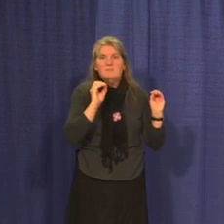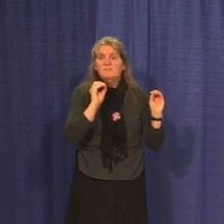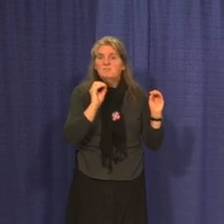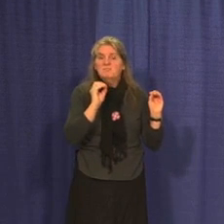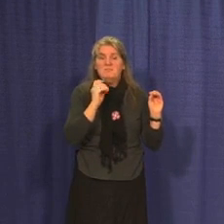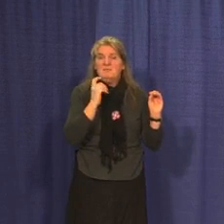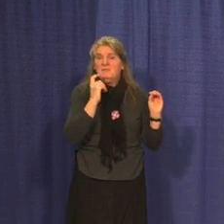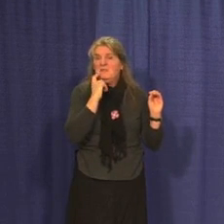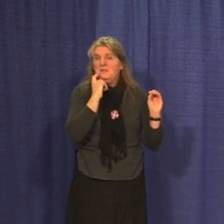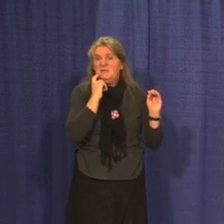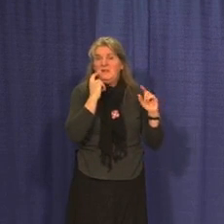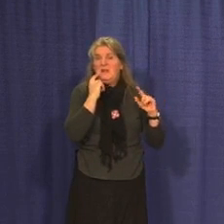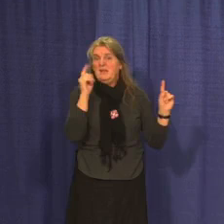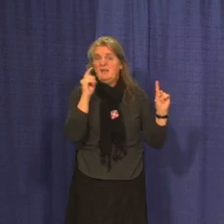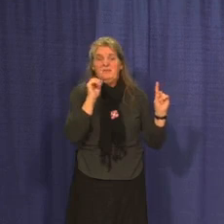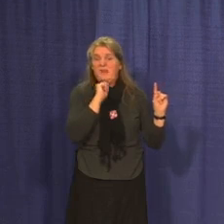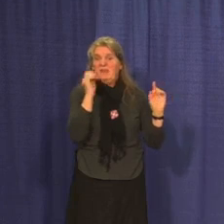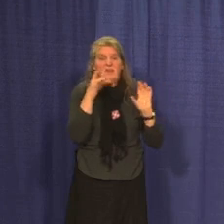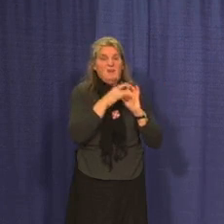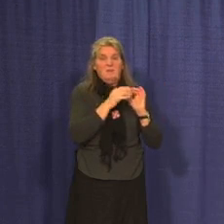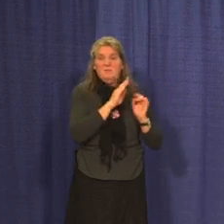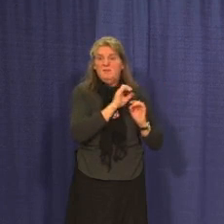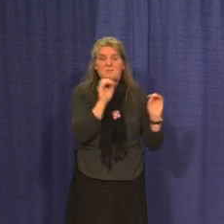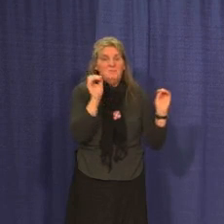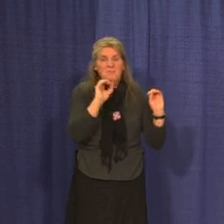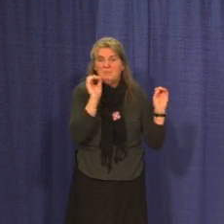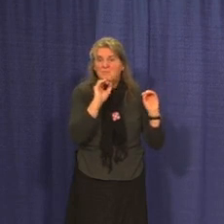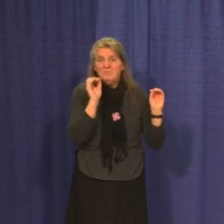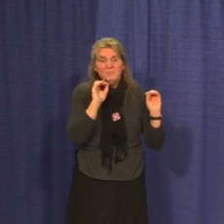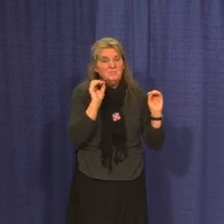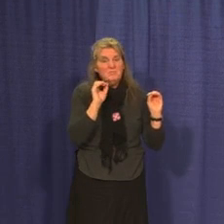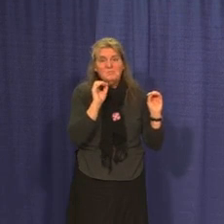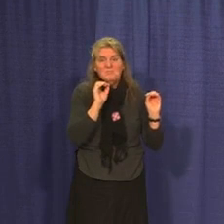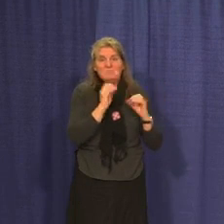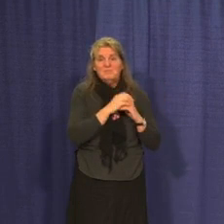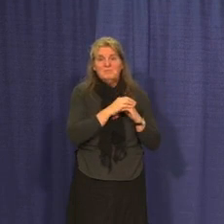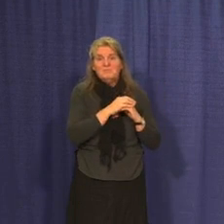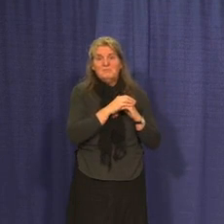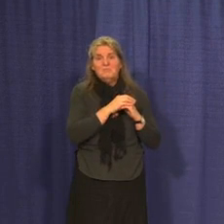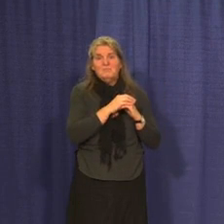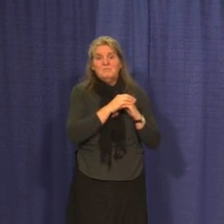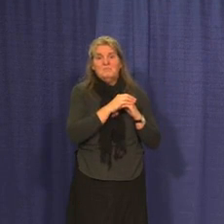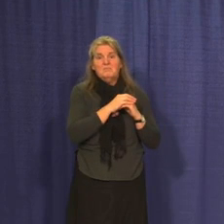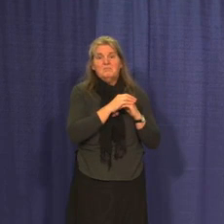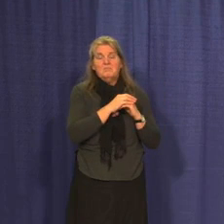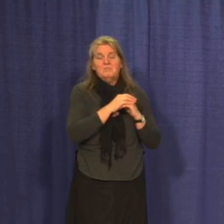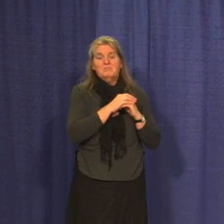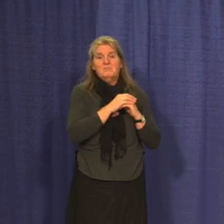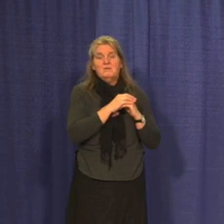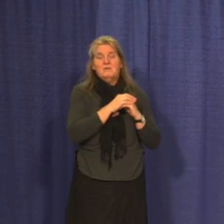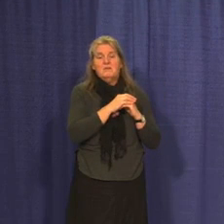bubble, even once that we recently announced, that have been associated with travel